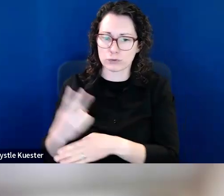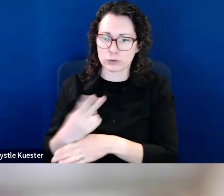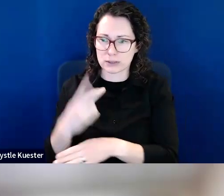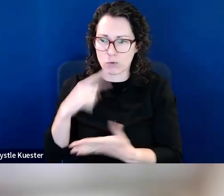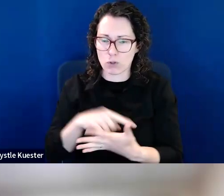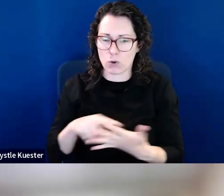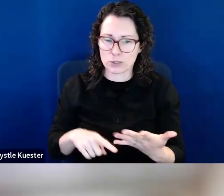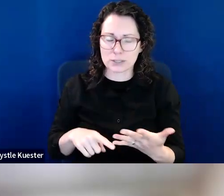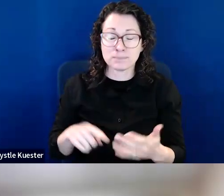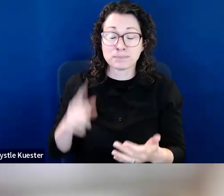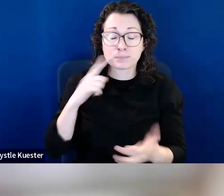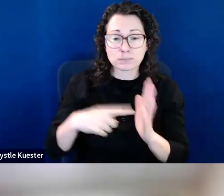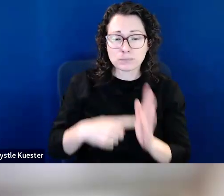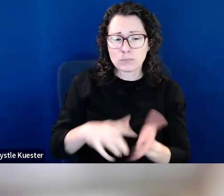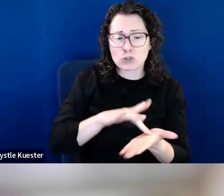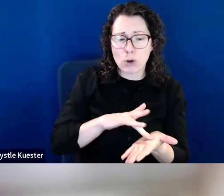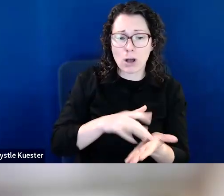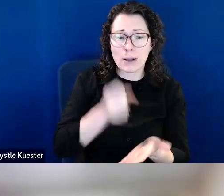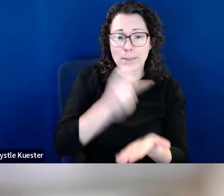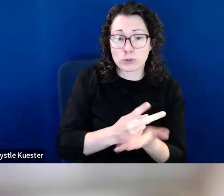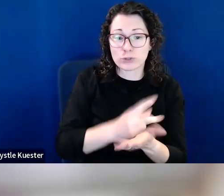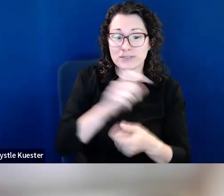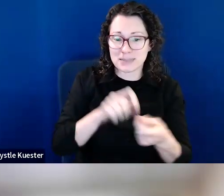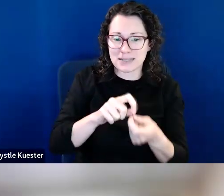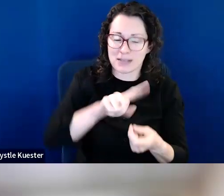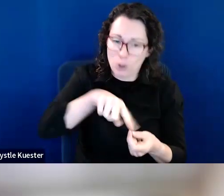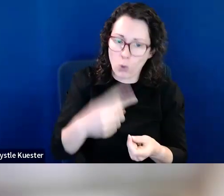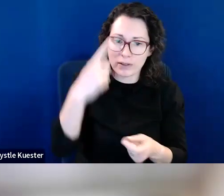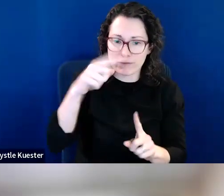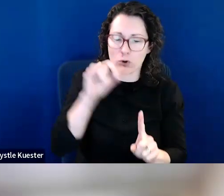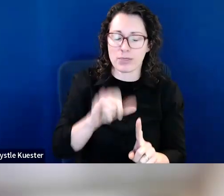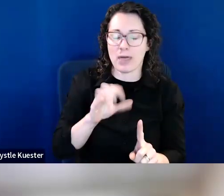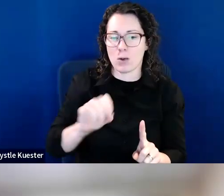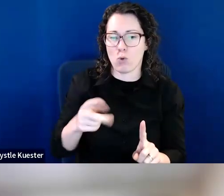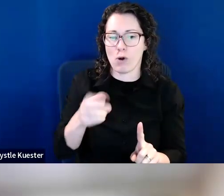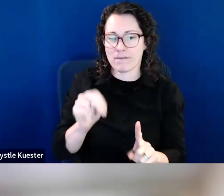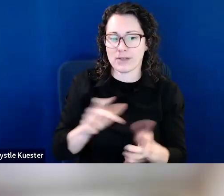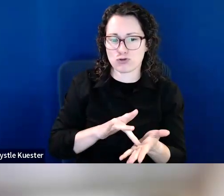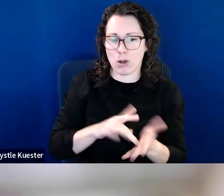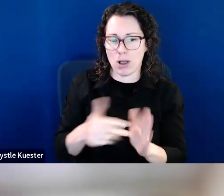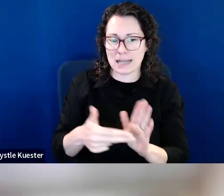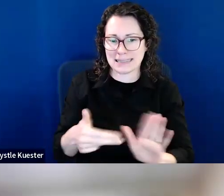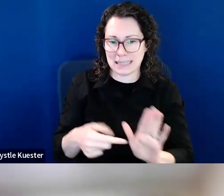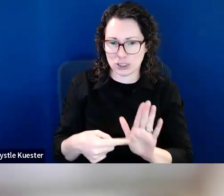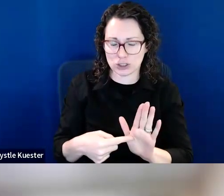drug was approved specifically and only for the orphan drug indication? And how many were already